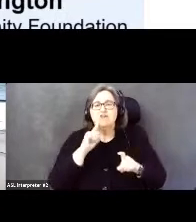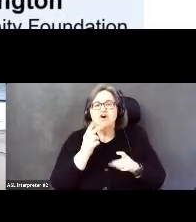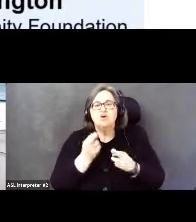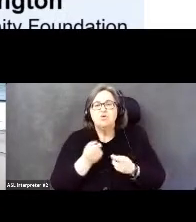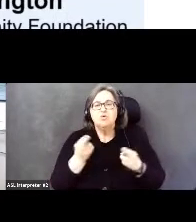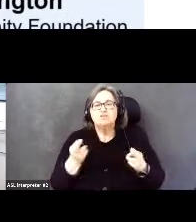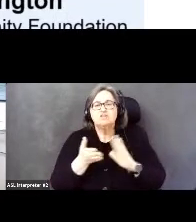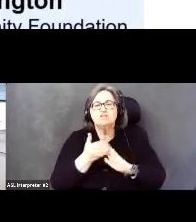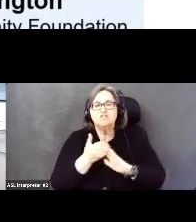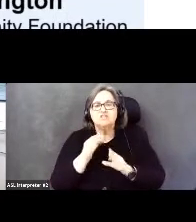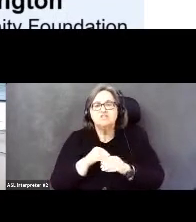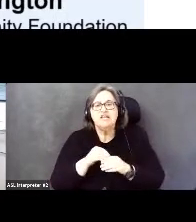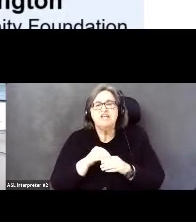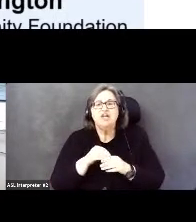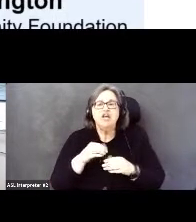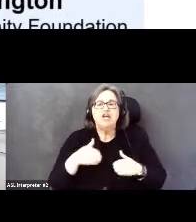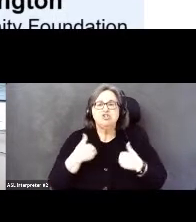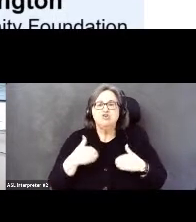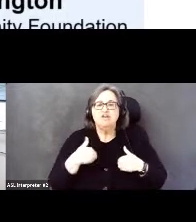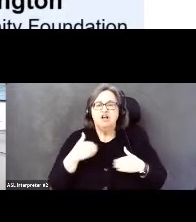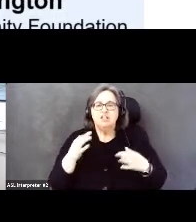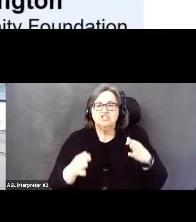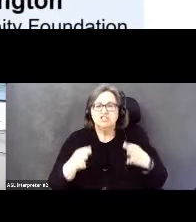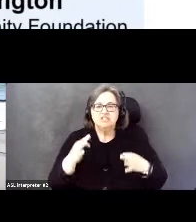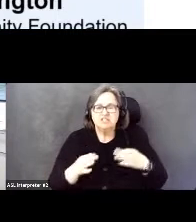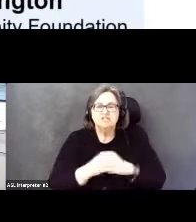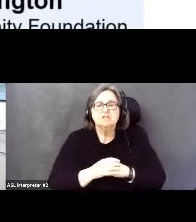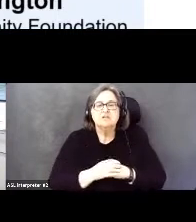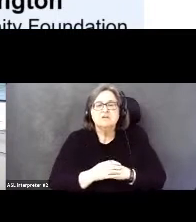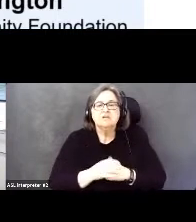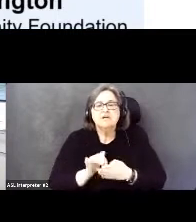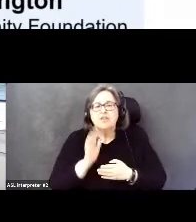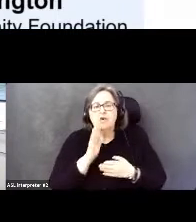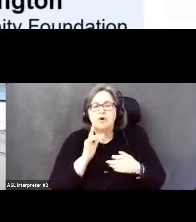justice. That will be done in collaboration